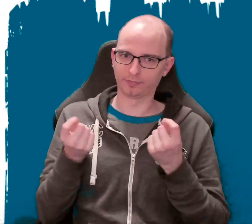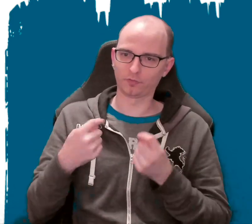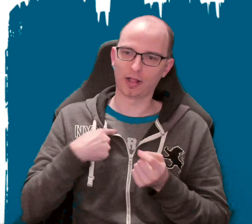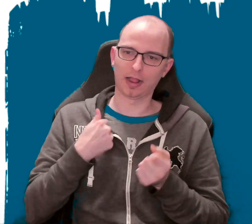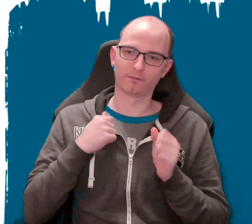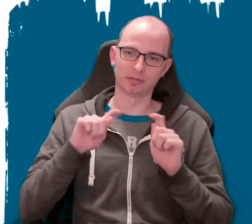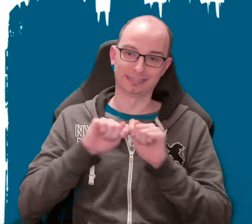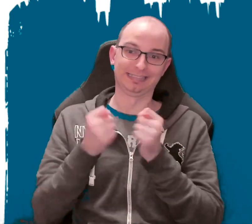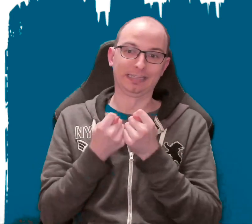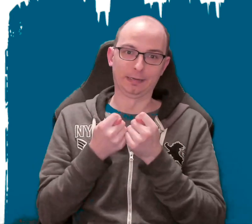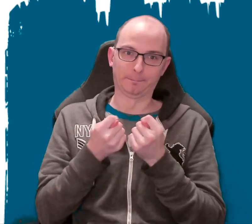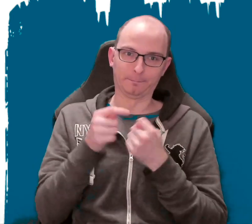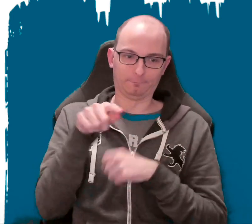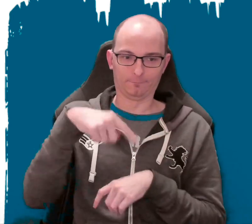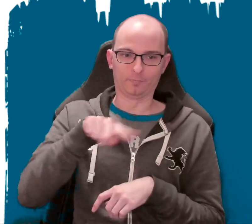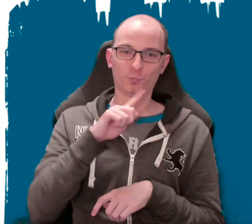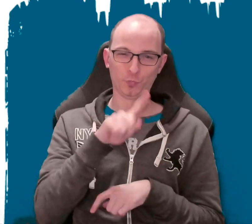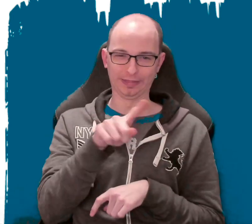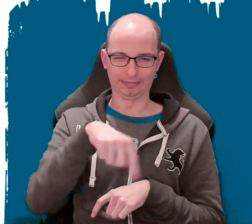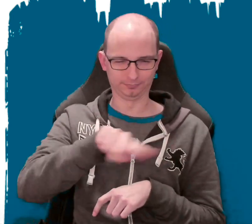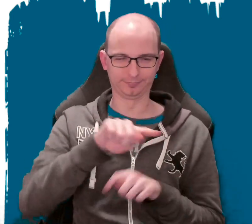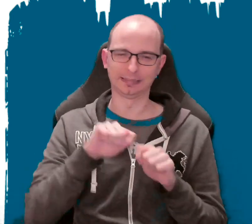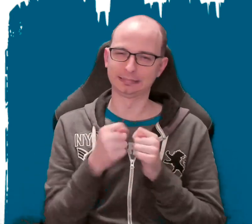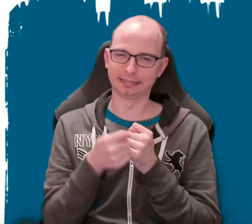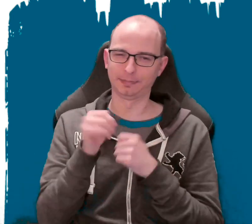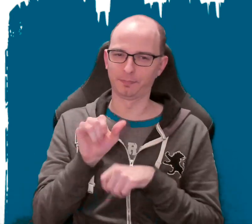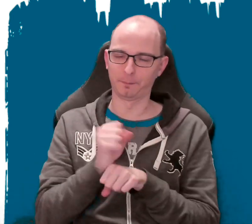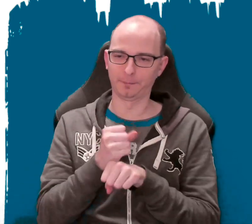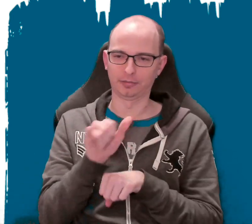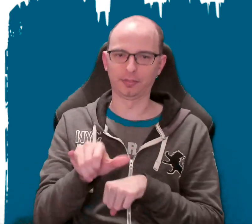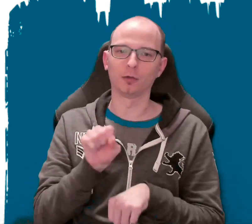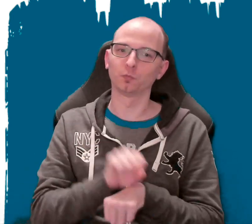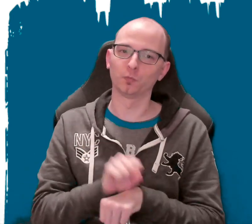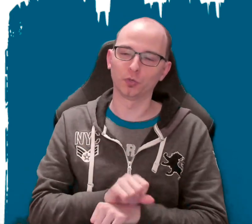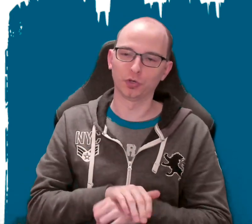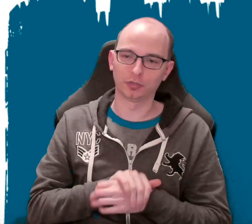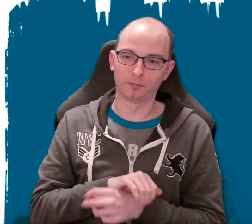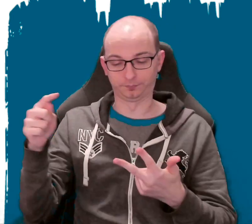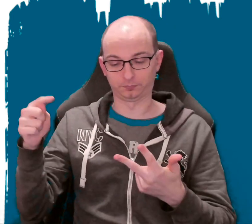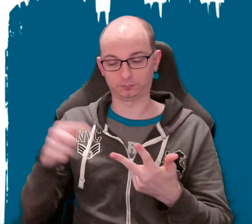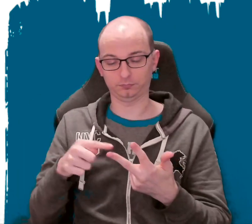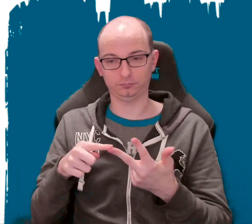I have a team that makes it all work out in the end.